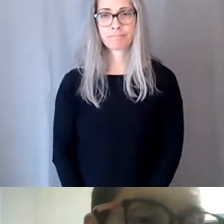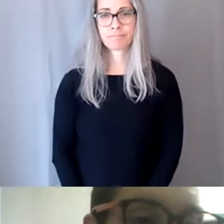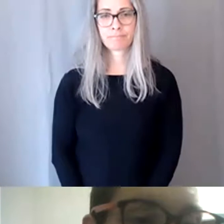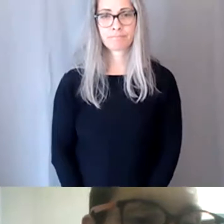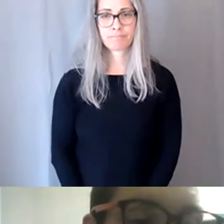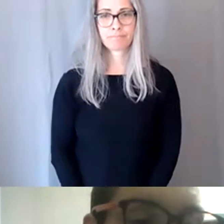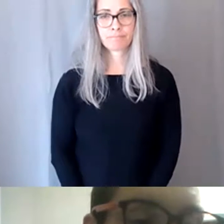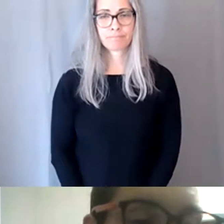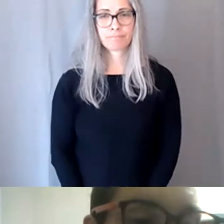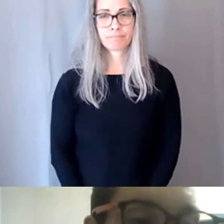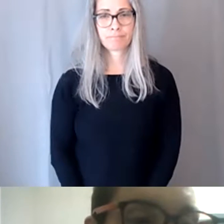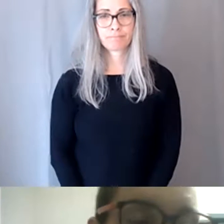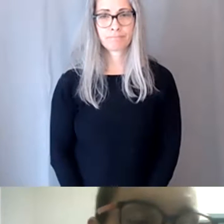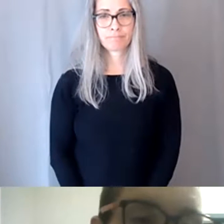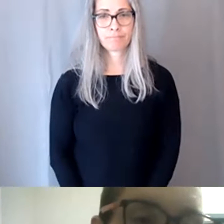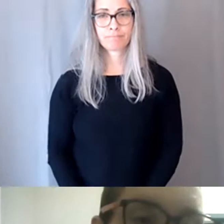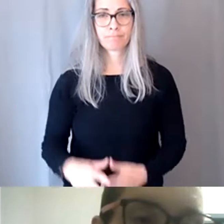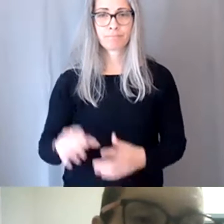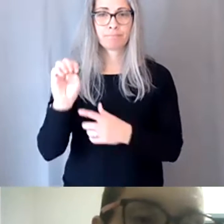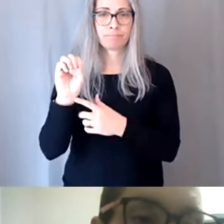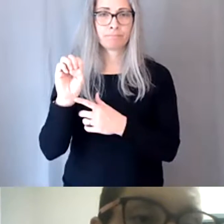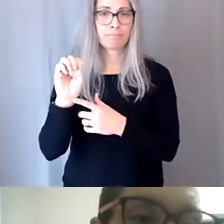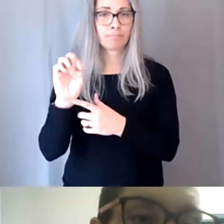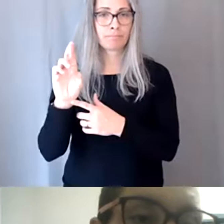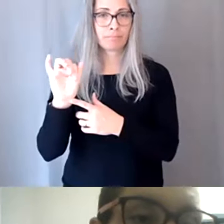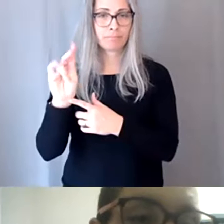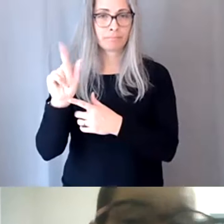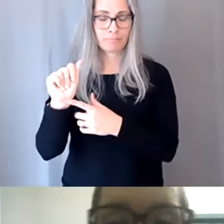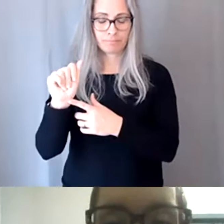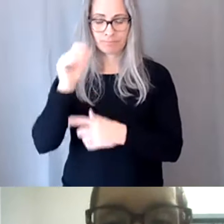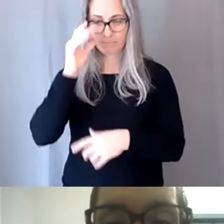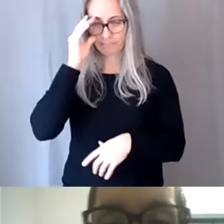so reflecting on impacts of COVID-19 on forms of isolation and care